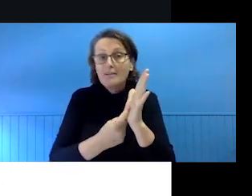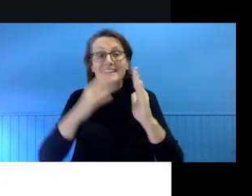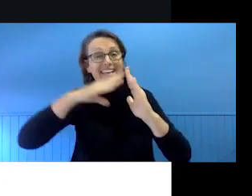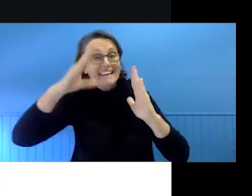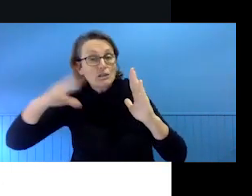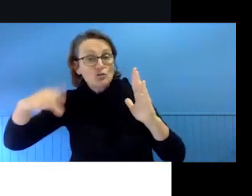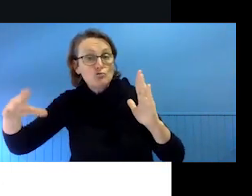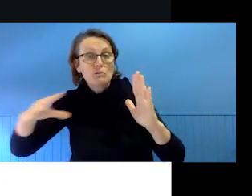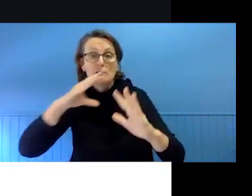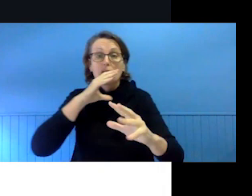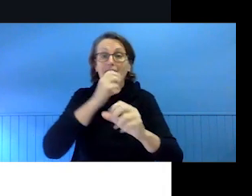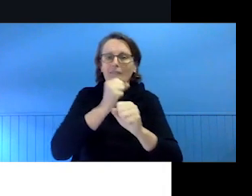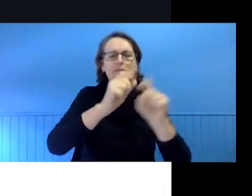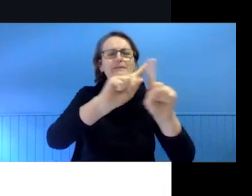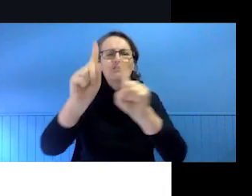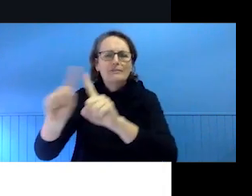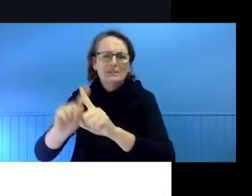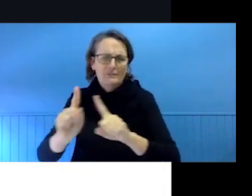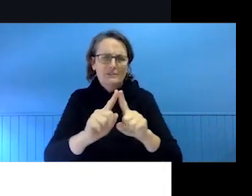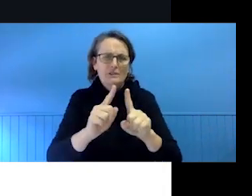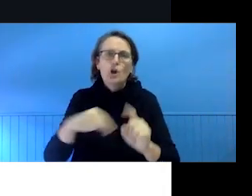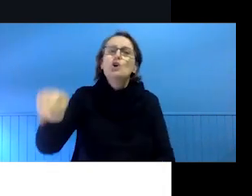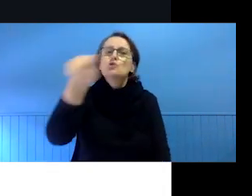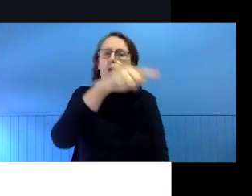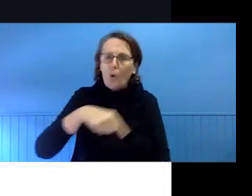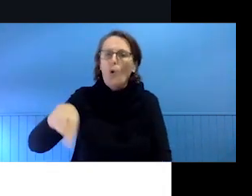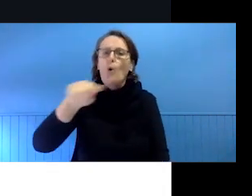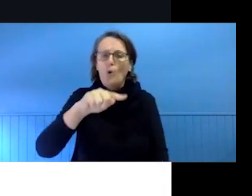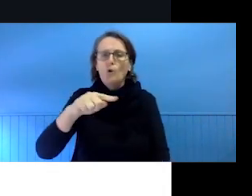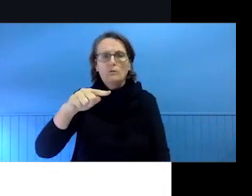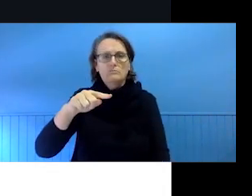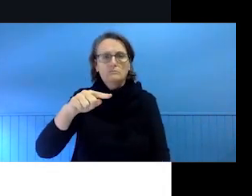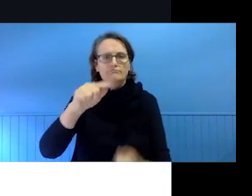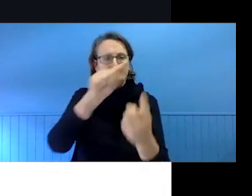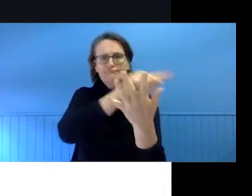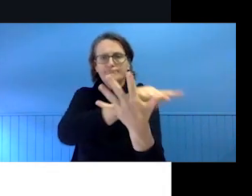different stakeholders and each of them will need to be communicated to in different ways.